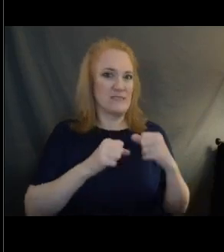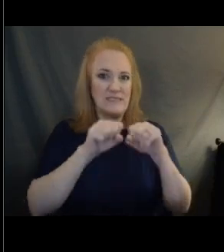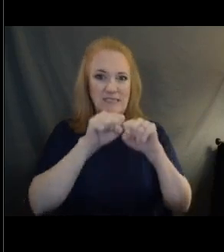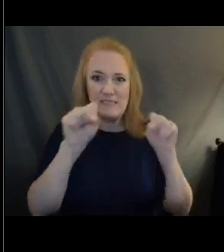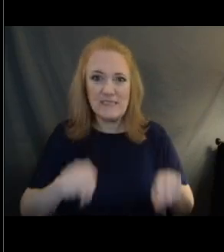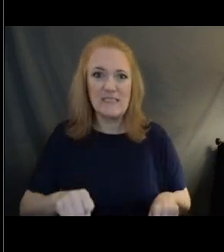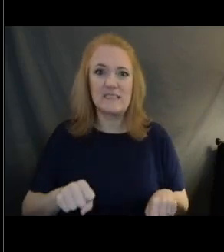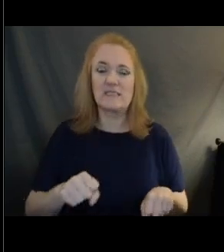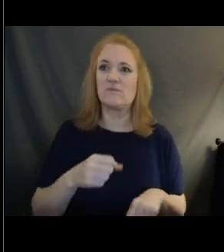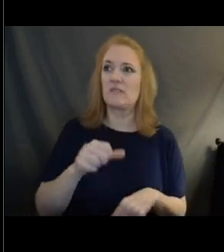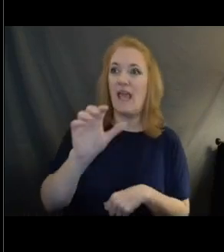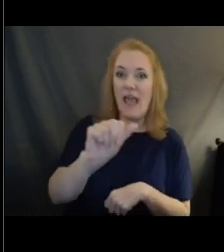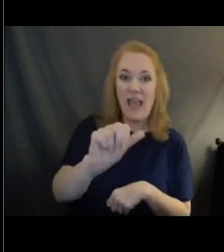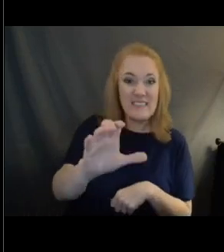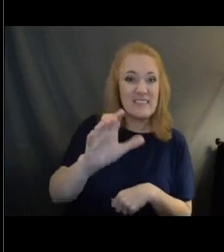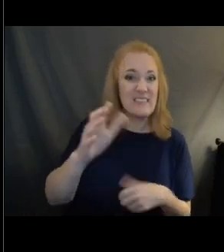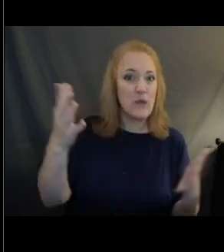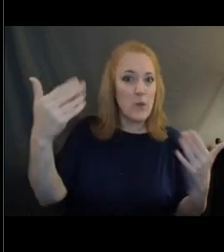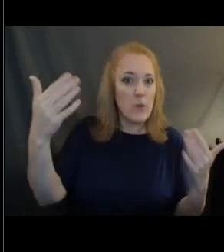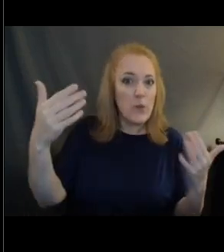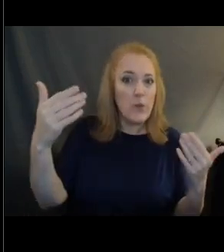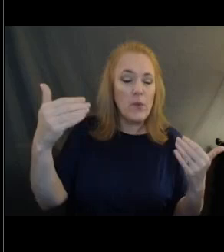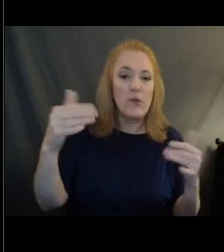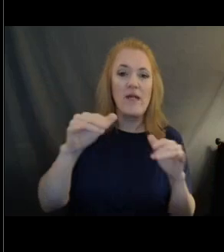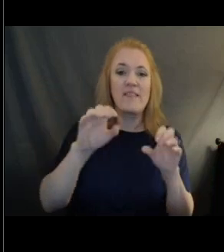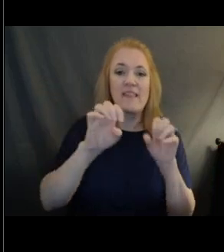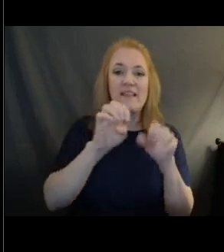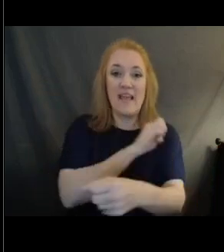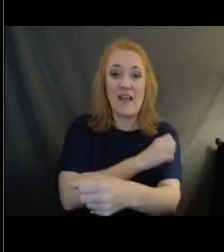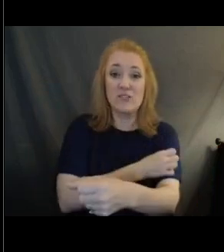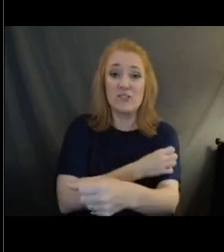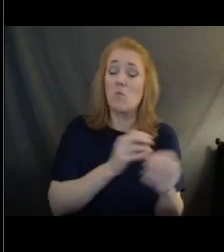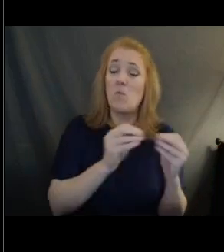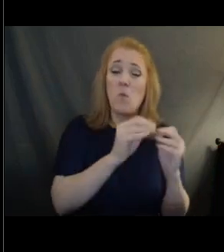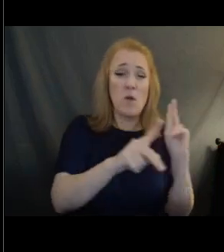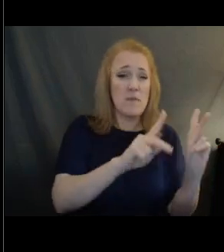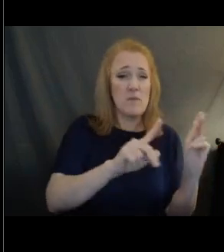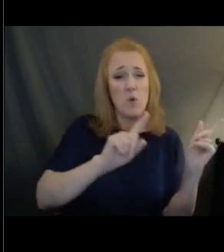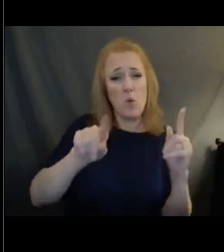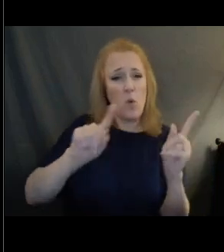systems across the board, and it led to more hospital visits, I mean these big heat events